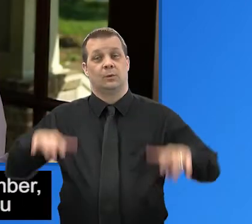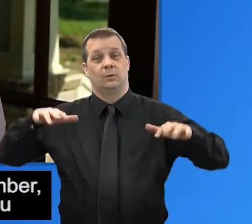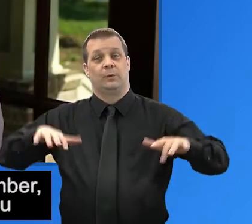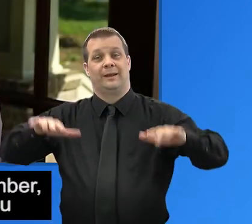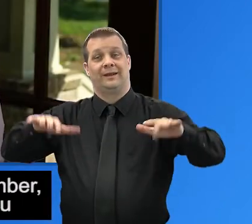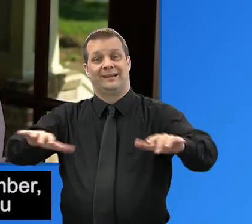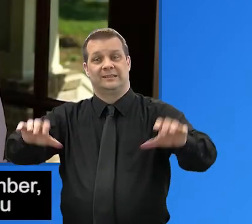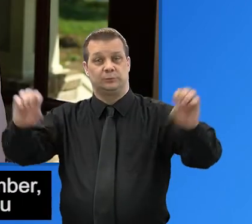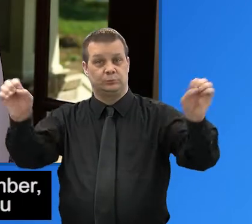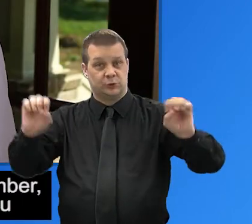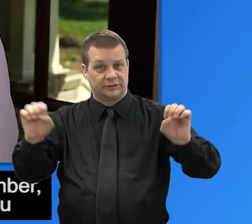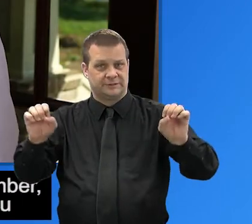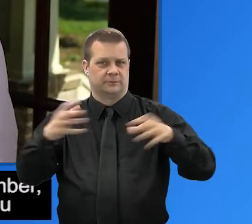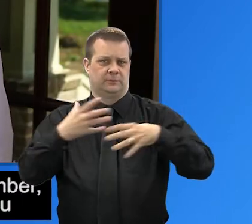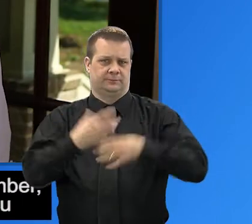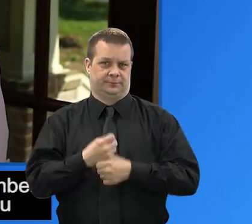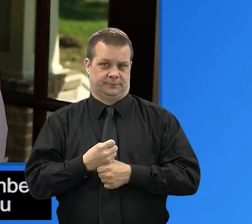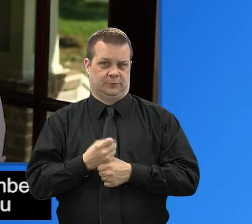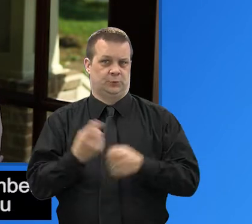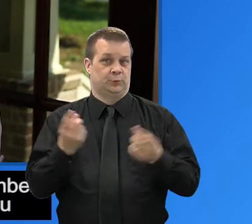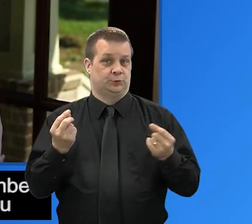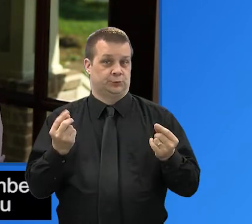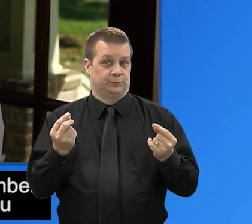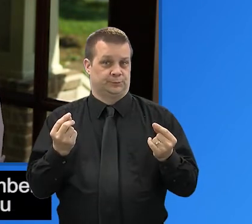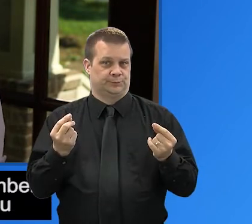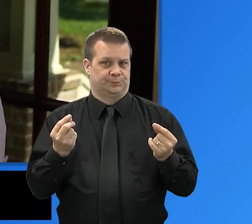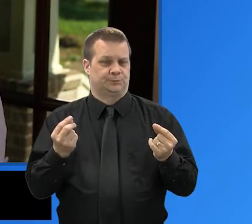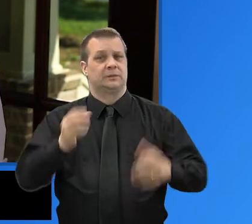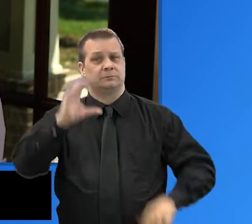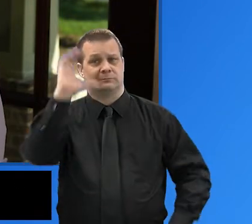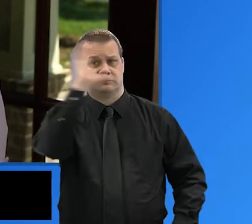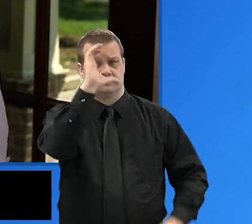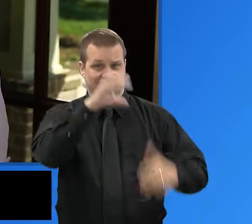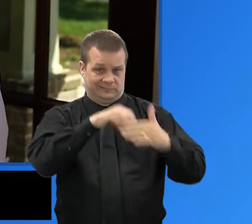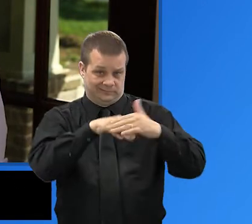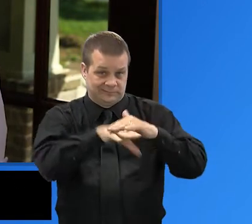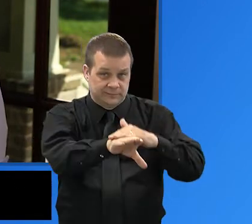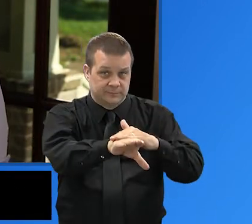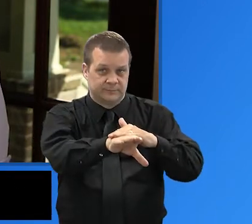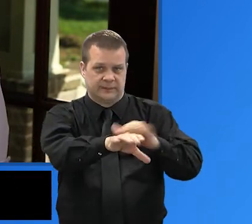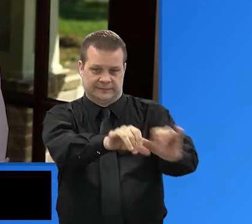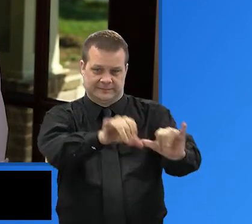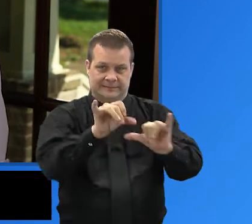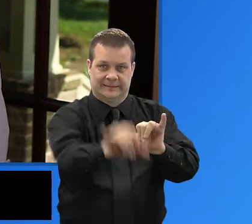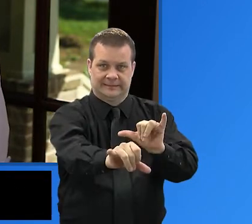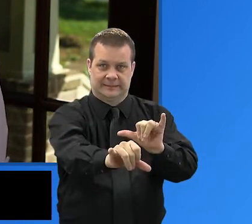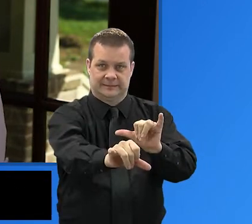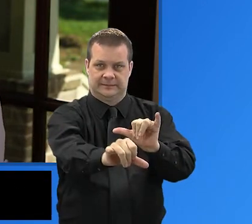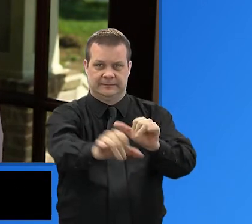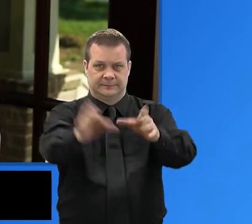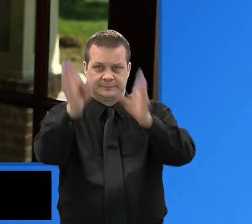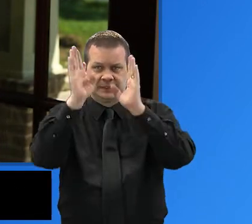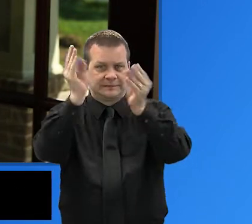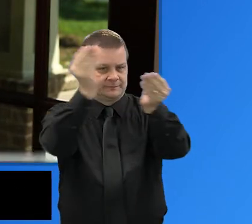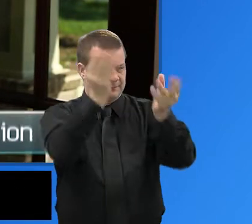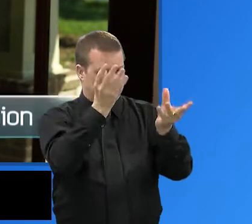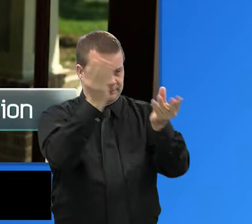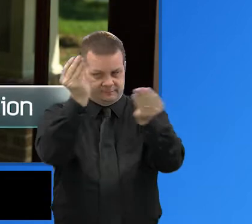Remember, in a radiation emergency, one of the best things you can do is get inside, stay inside, and stay tuned.